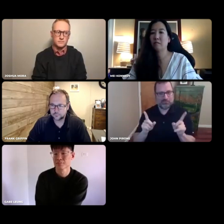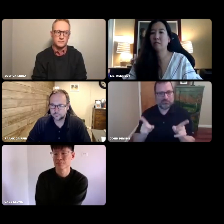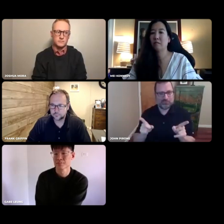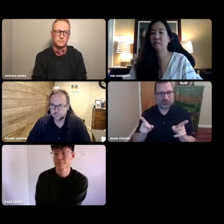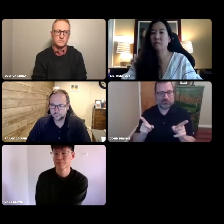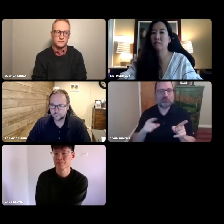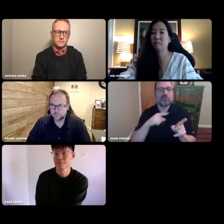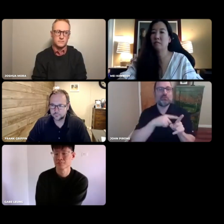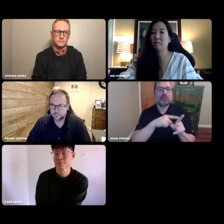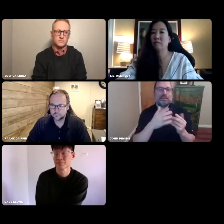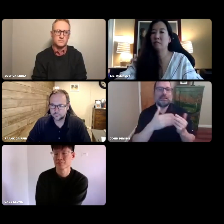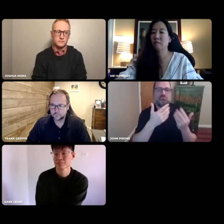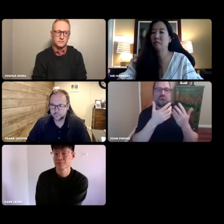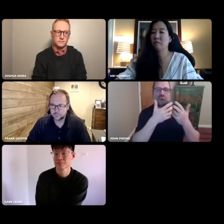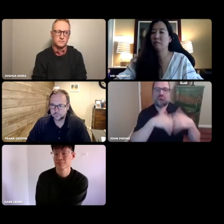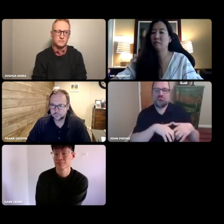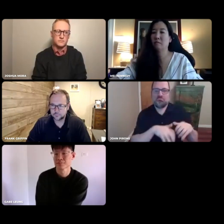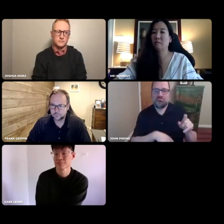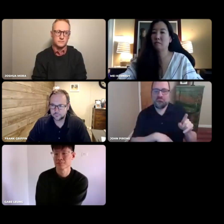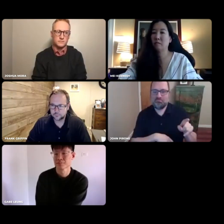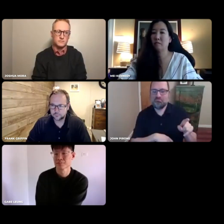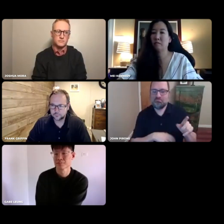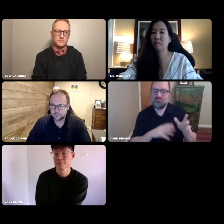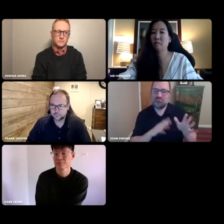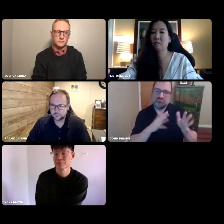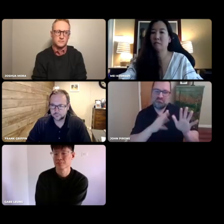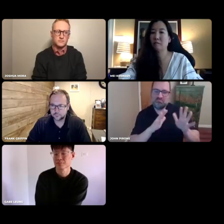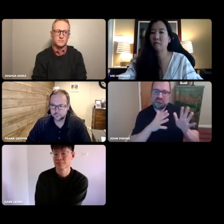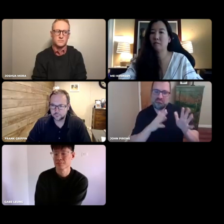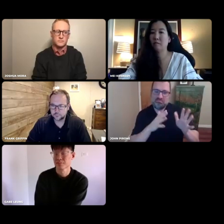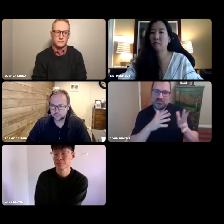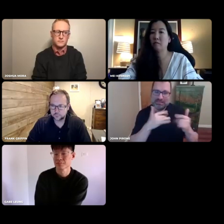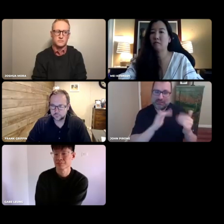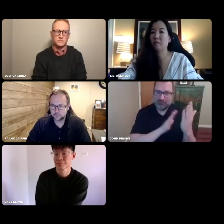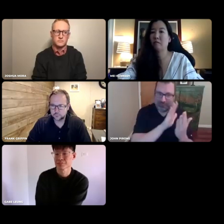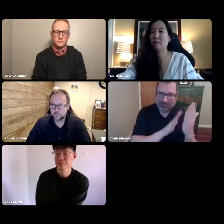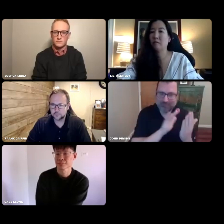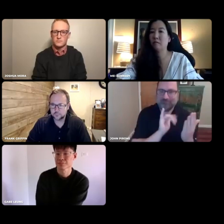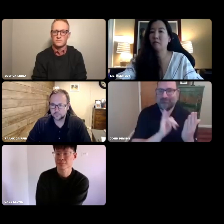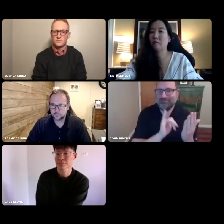So, I can see the difference between the two groups.